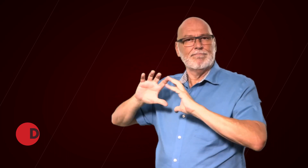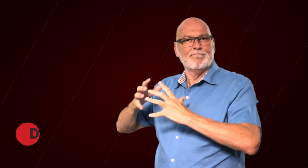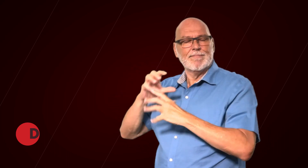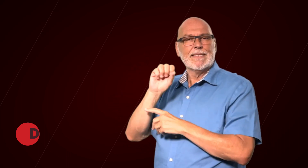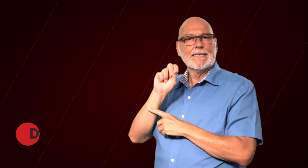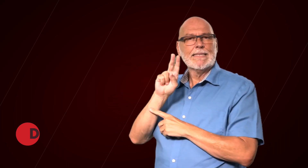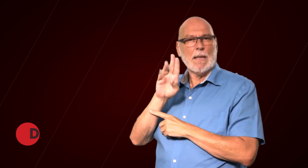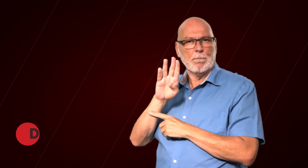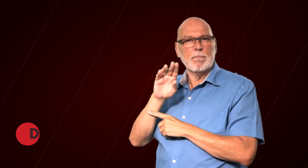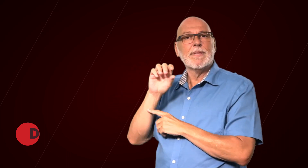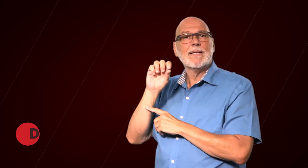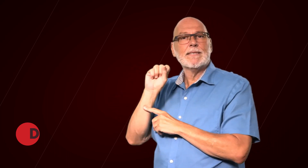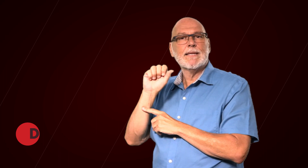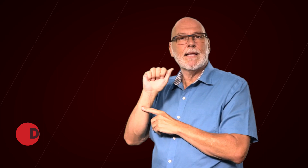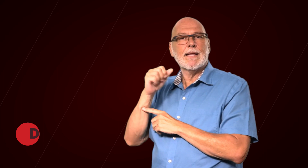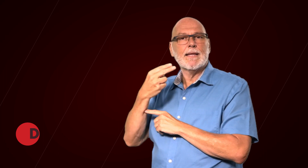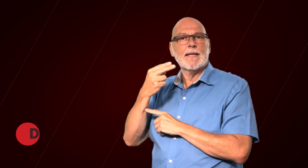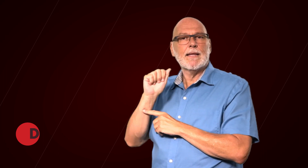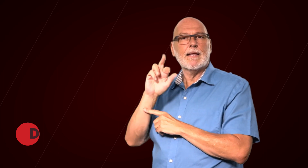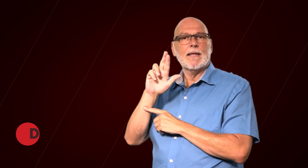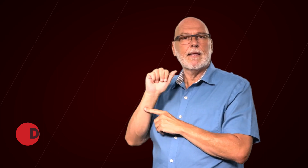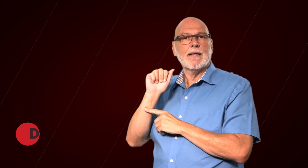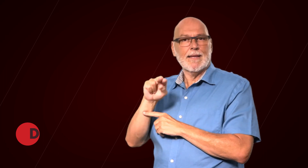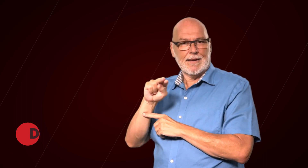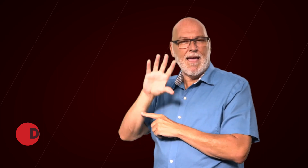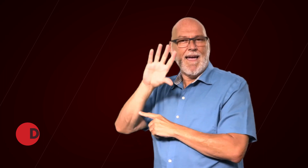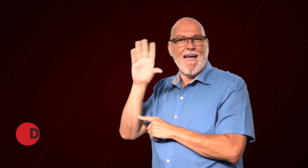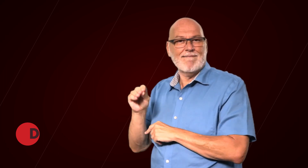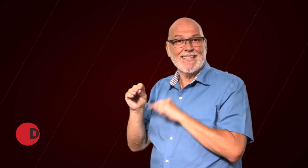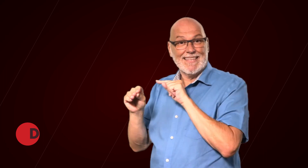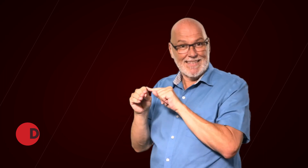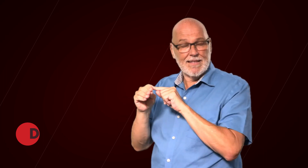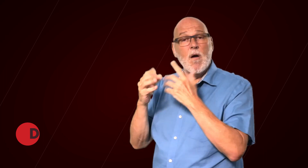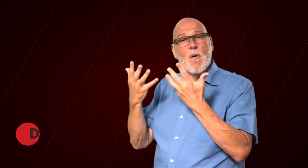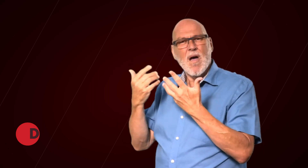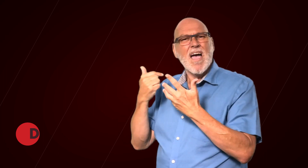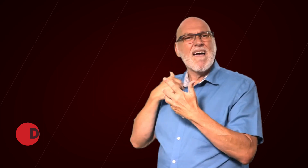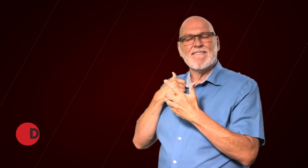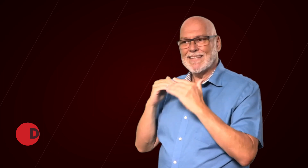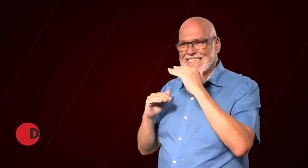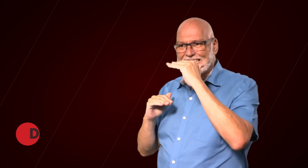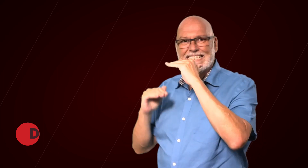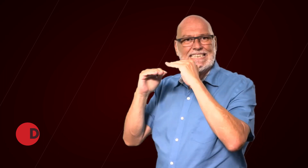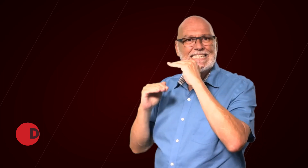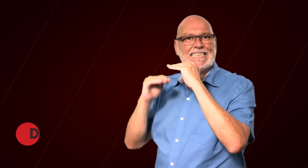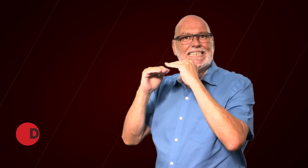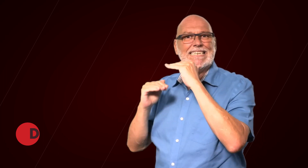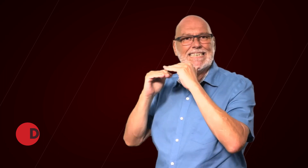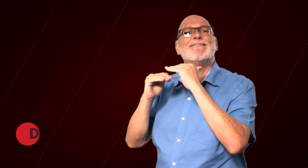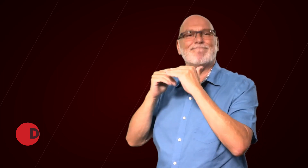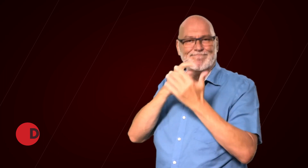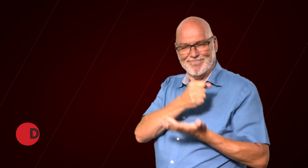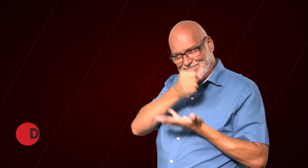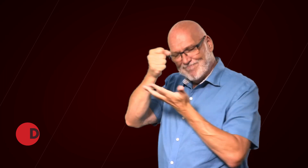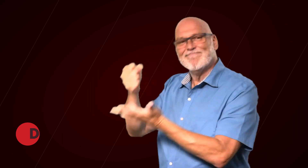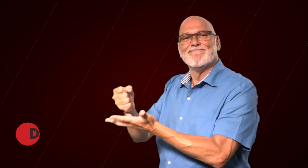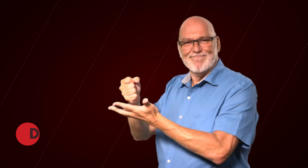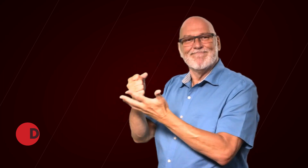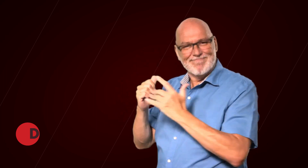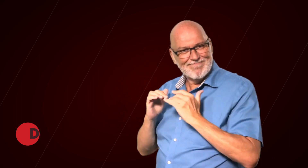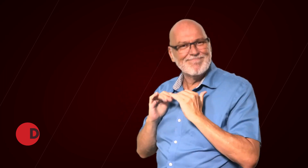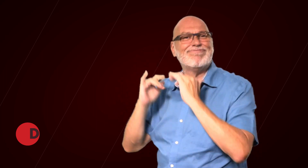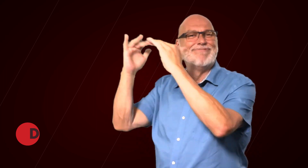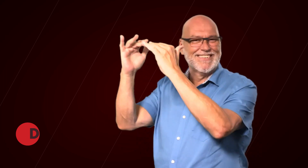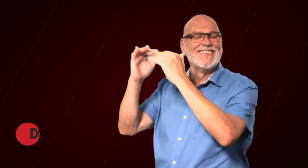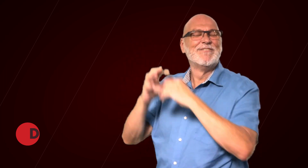Sub-Saharan Africa and are underprivileged.